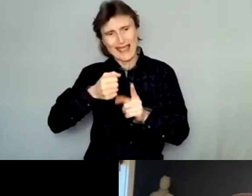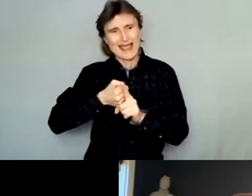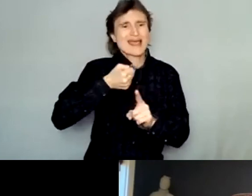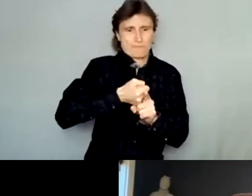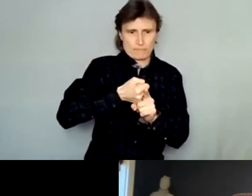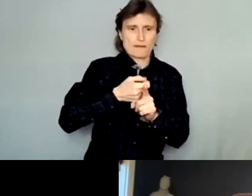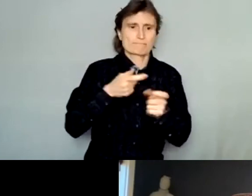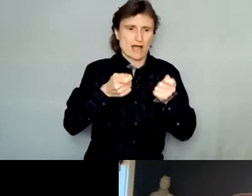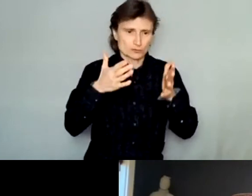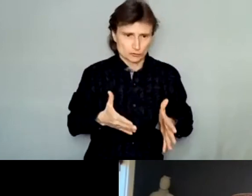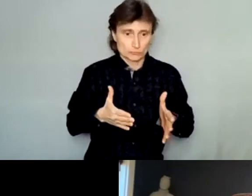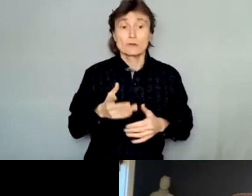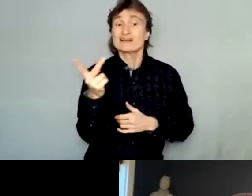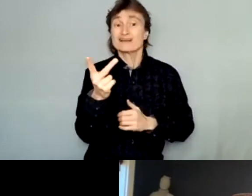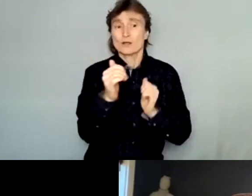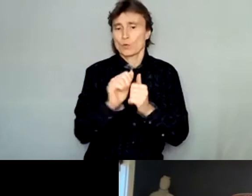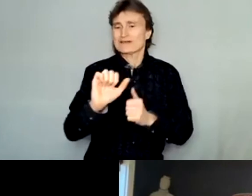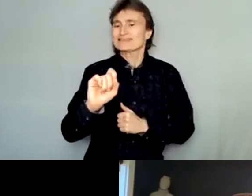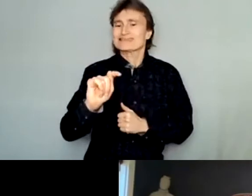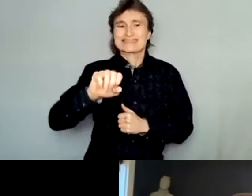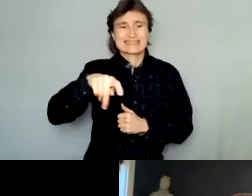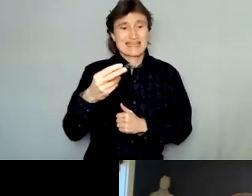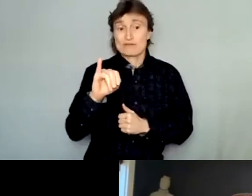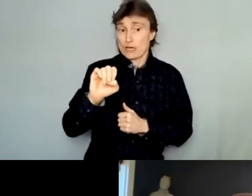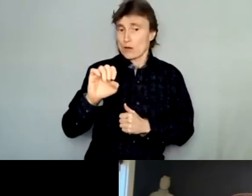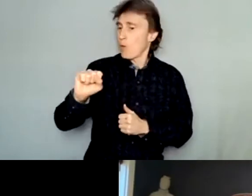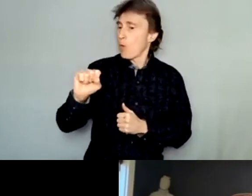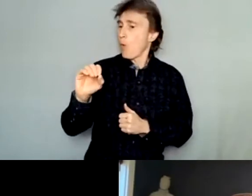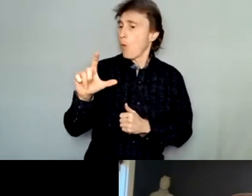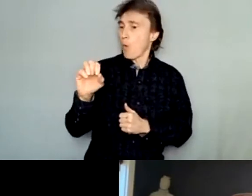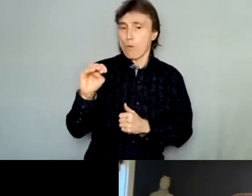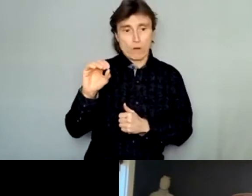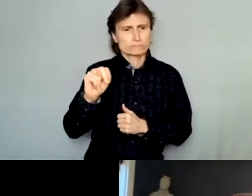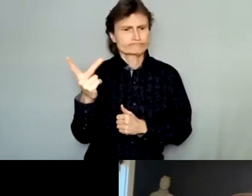do a wonderful job of trying to take all of that information and again, help us do some